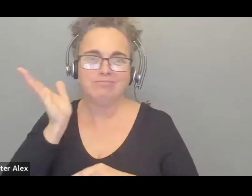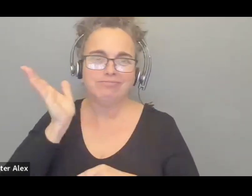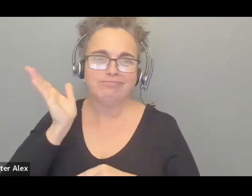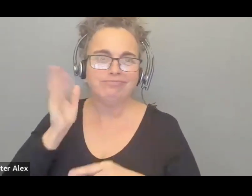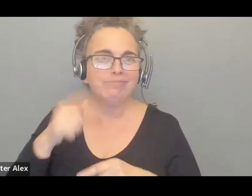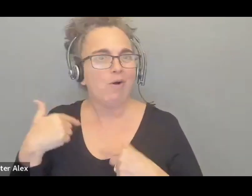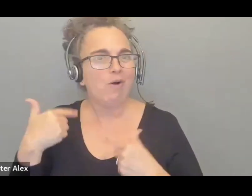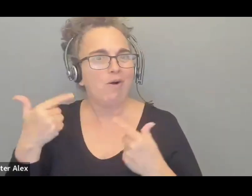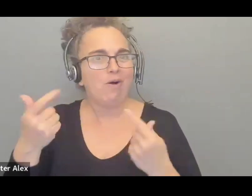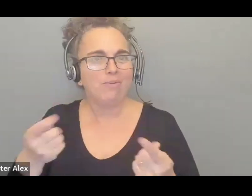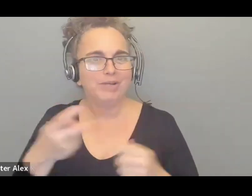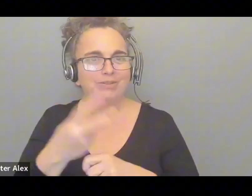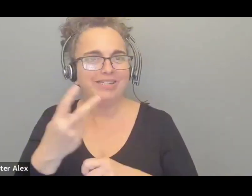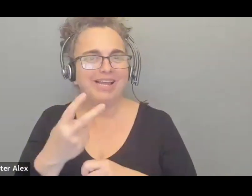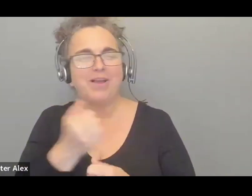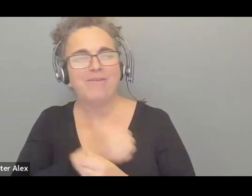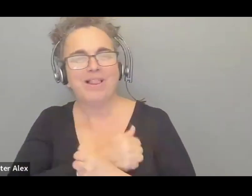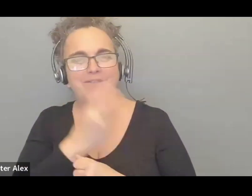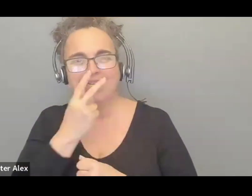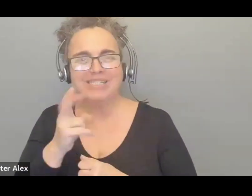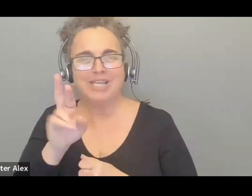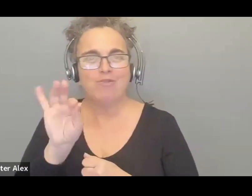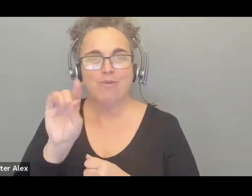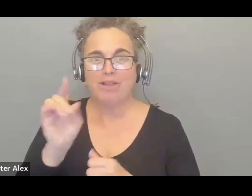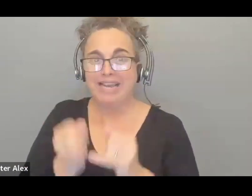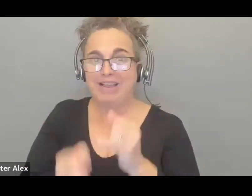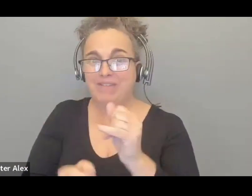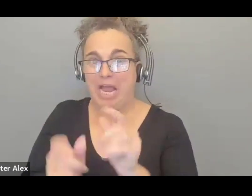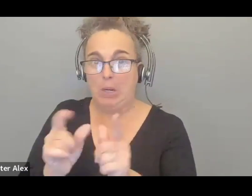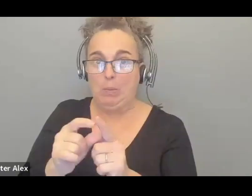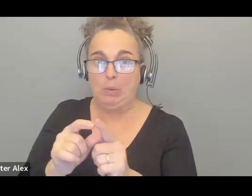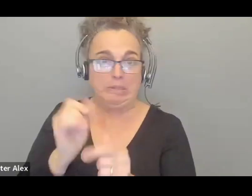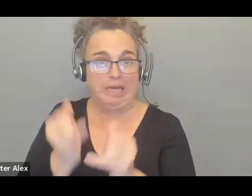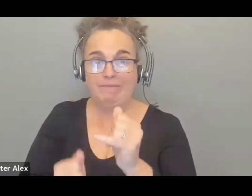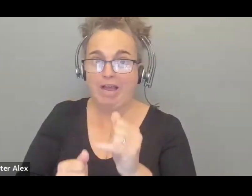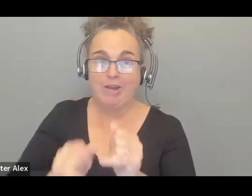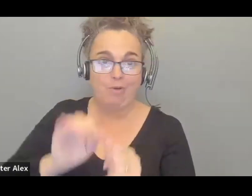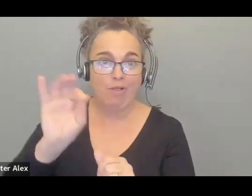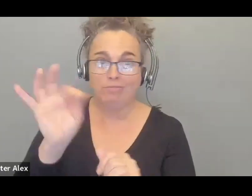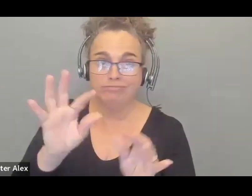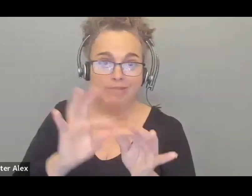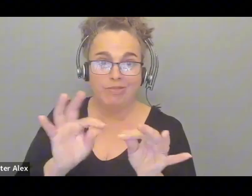So I'd love to see Rolando, any final, final thoughts before you close it out?